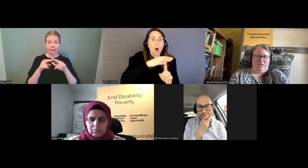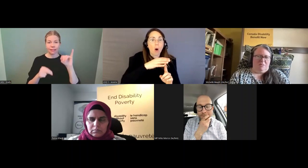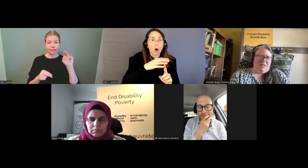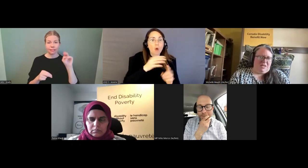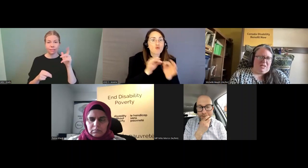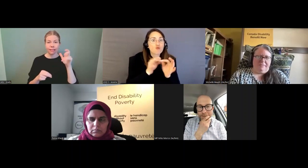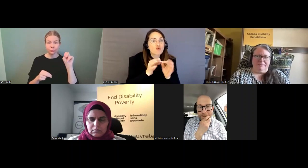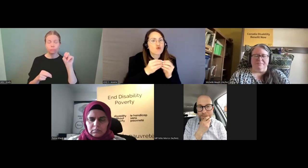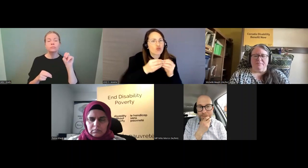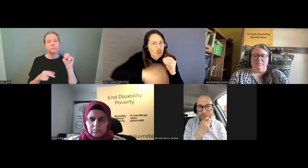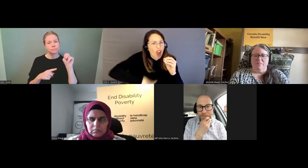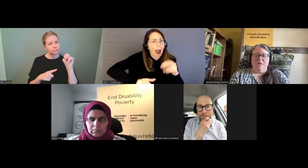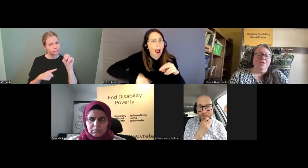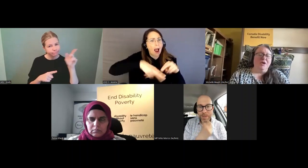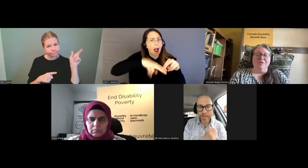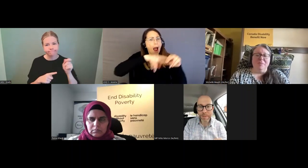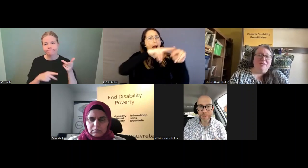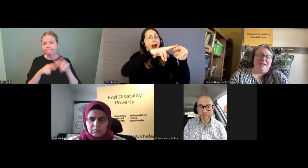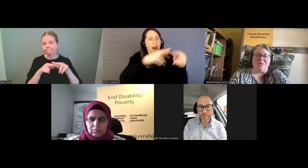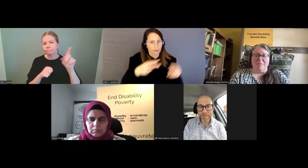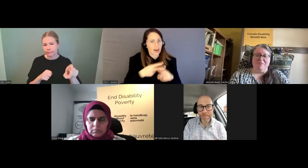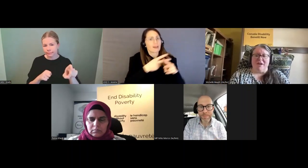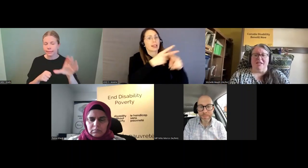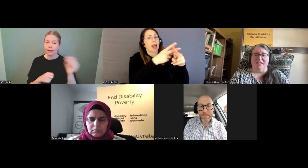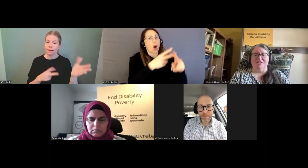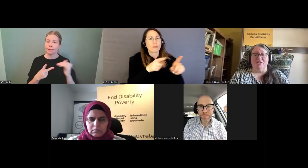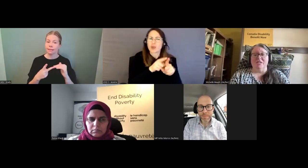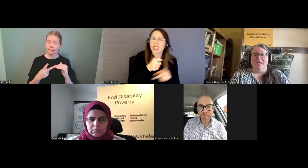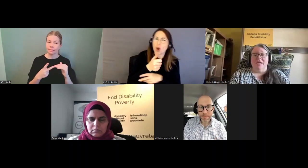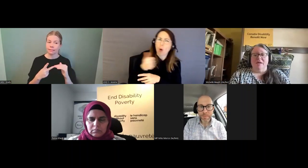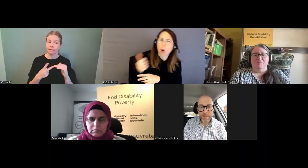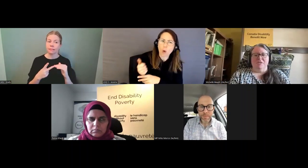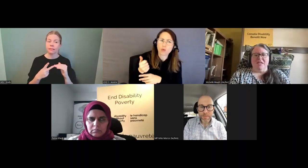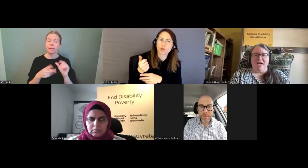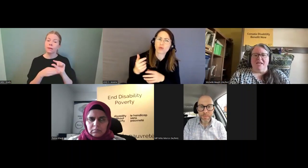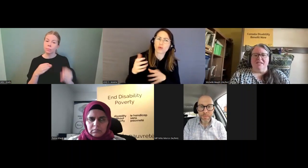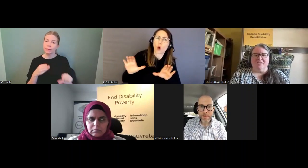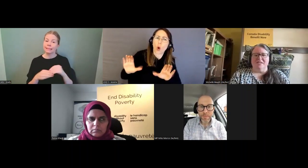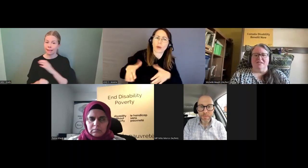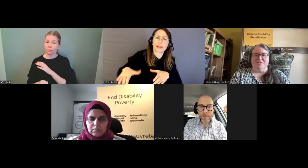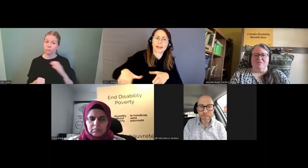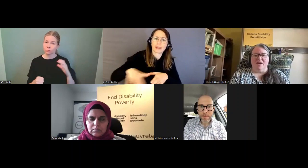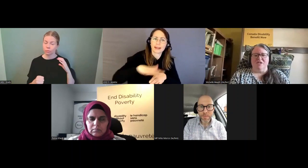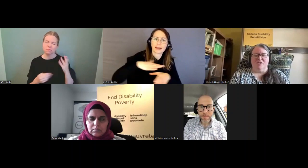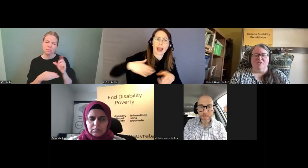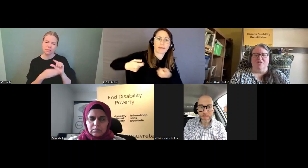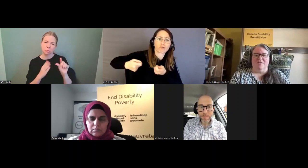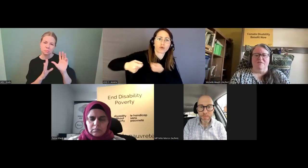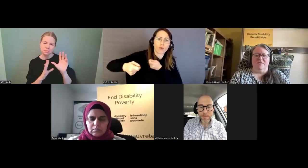BASICALLY THE GOVERNMENT AS WE MAKE REGULATIONS, MUST TAKE INTO CONSIDERATION THE OFFICIAL